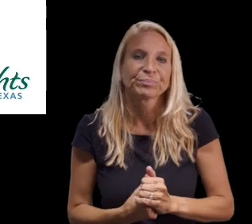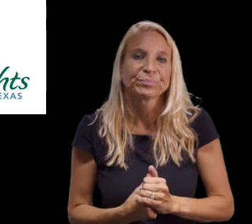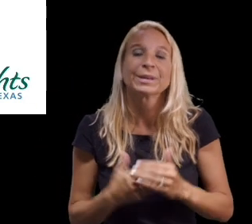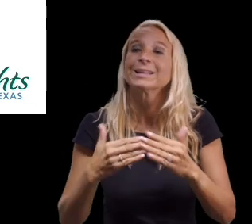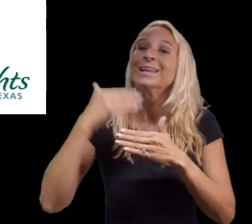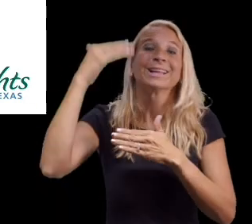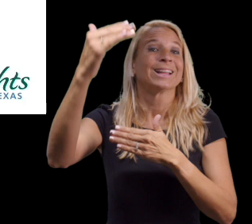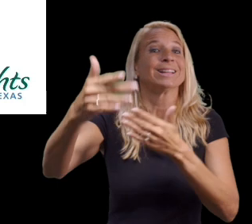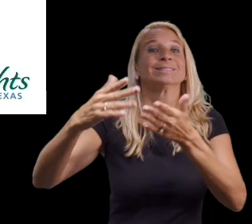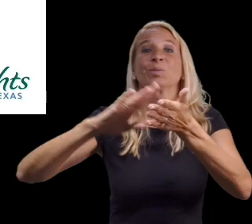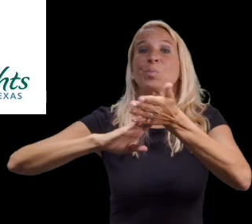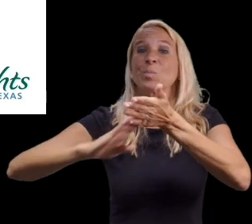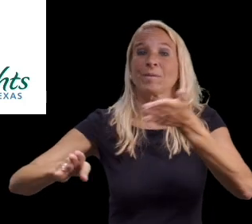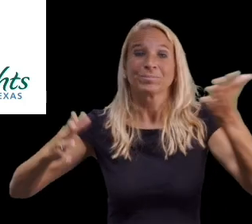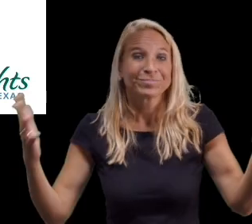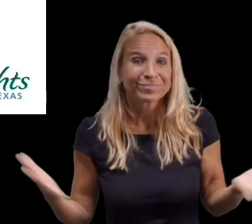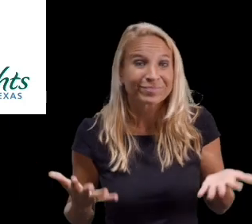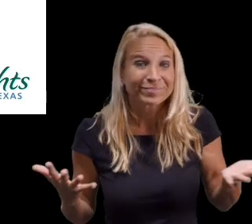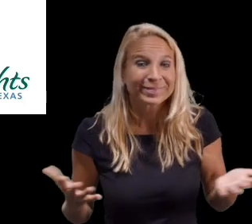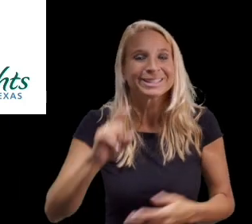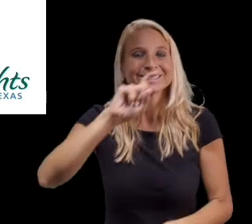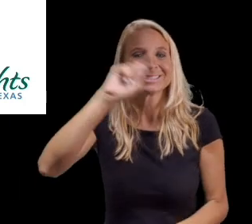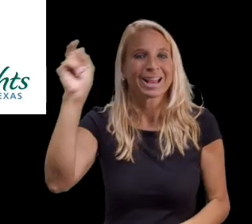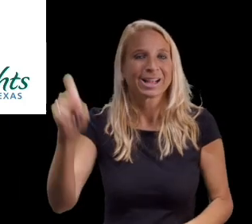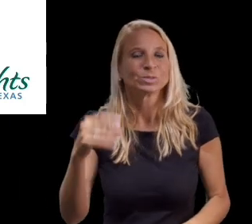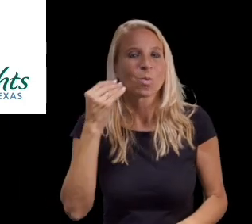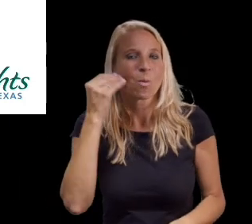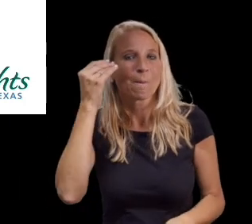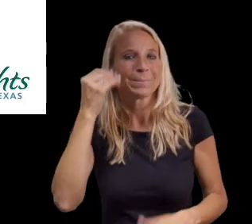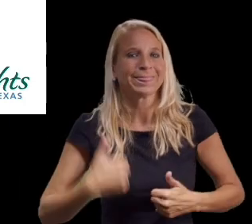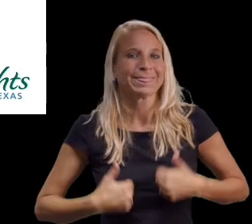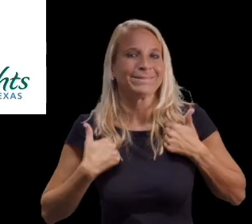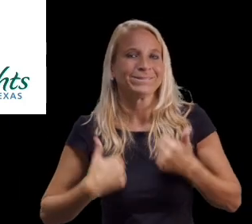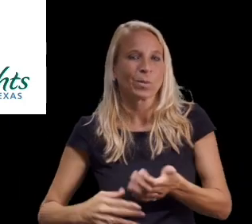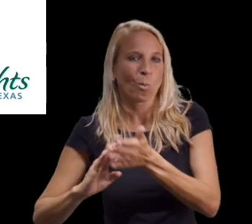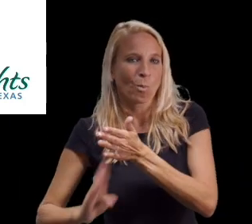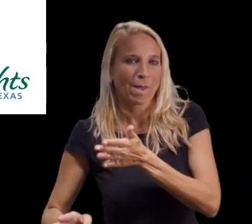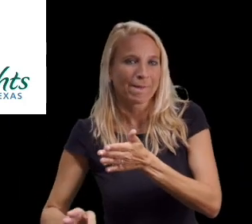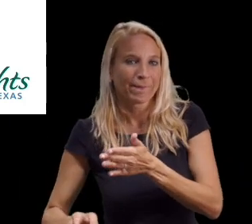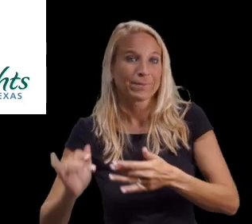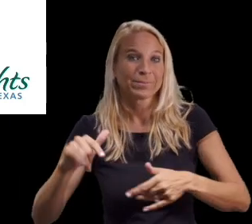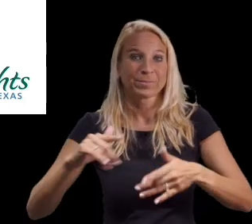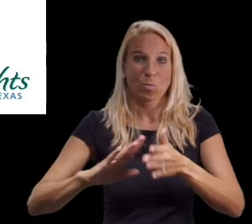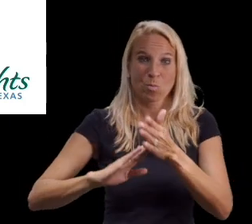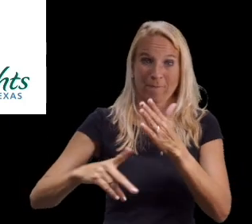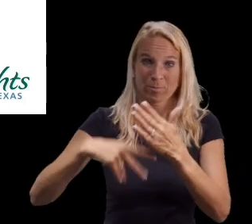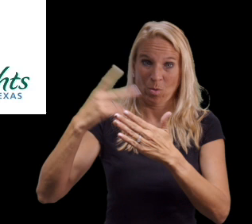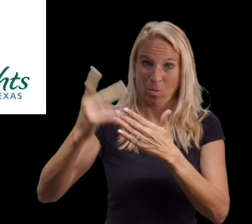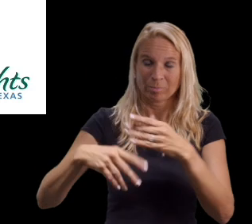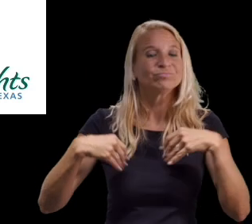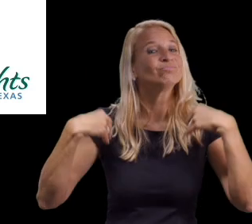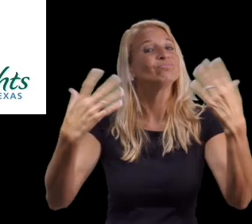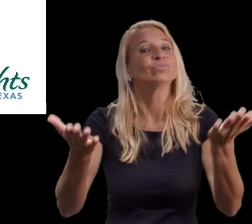Next waiver is the Texas Home Living Waiver. This waiver program provides services to people